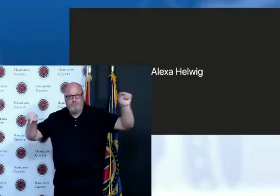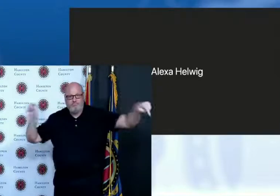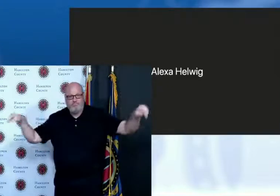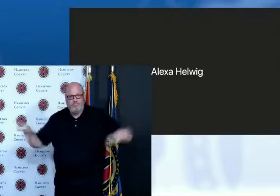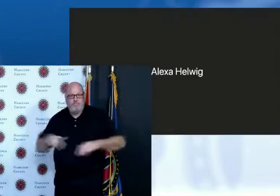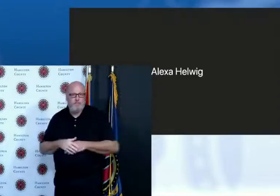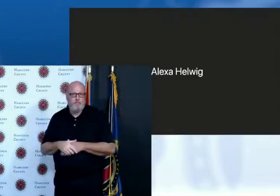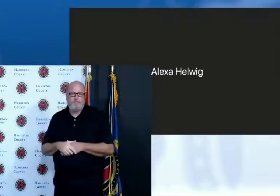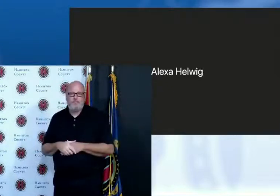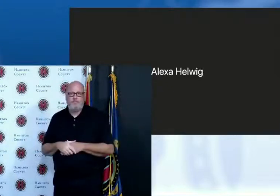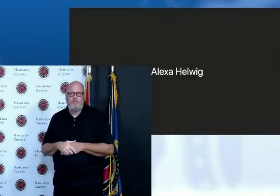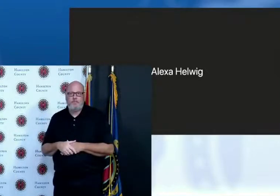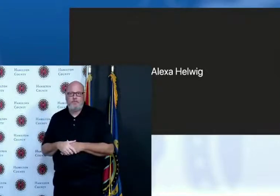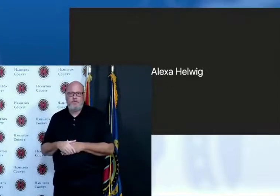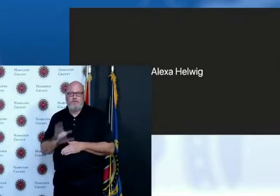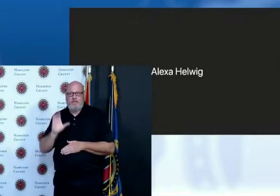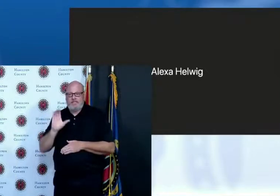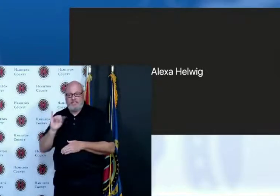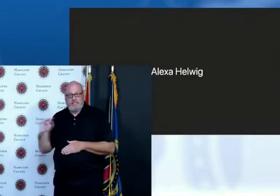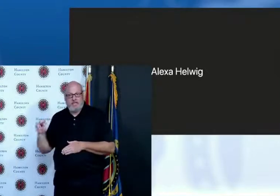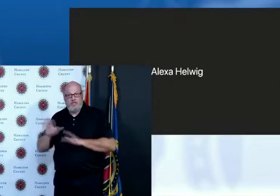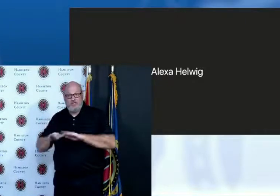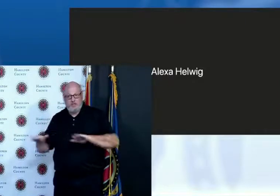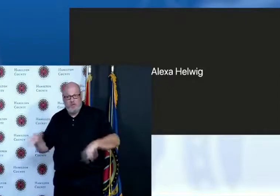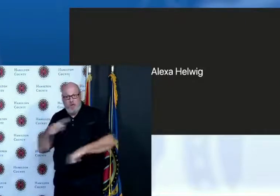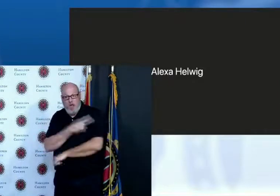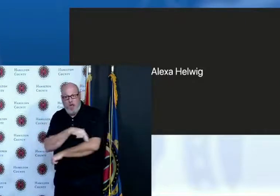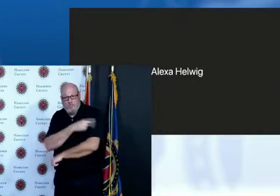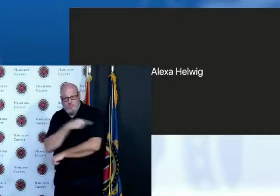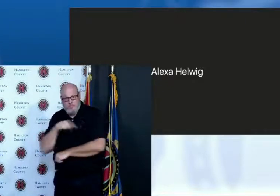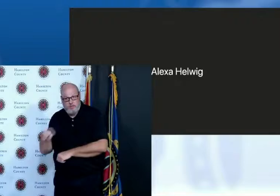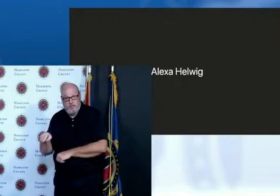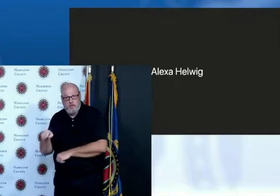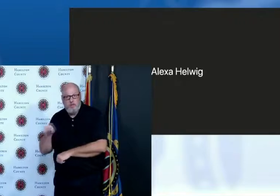figure out which additional schools might want clinics and is working to set things up as well